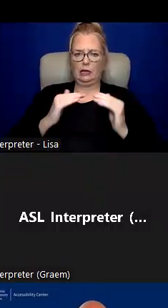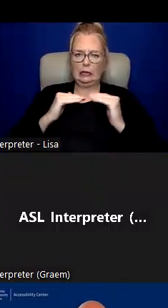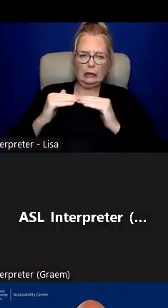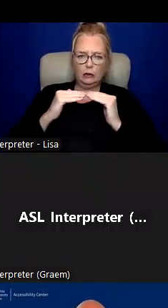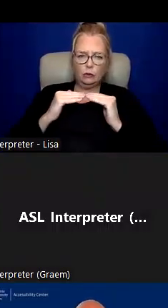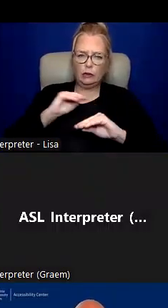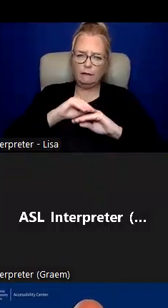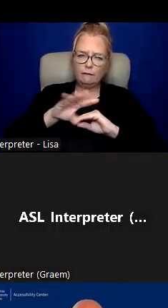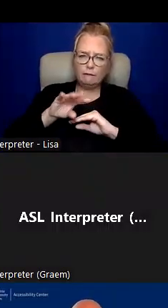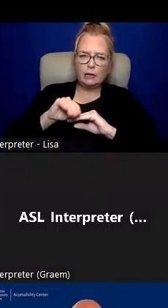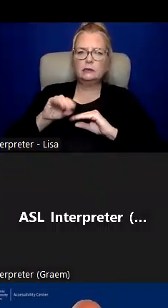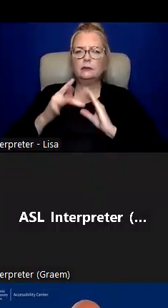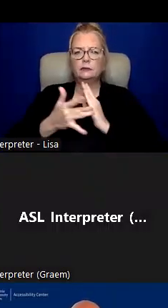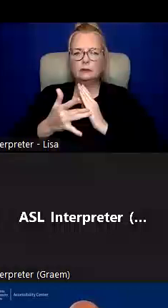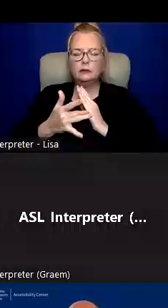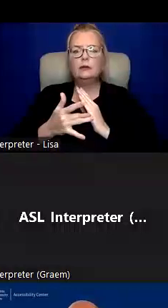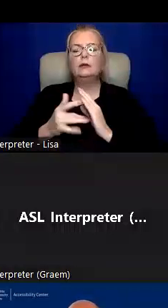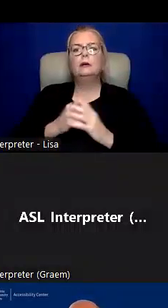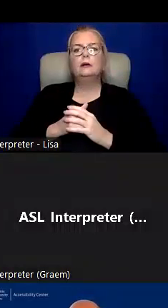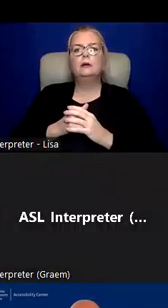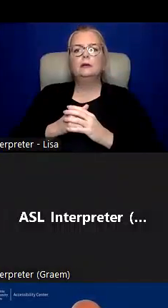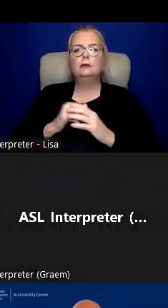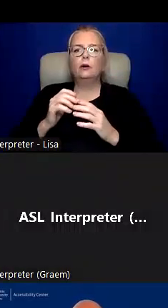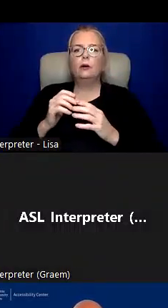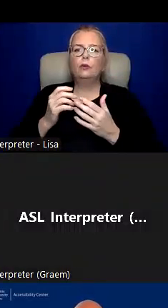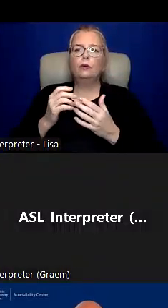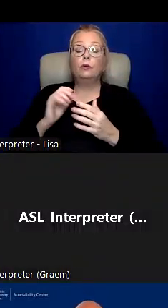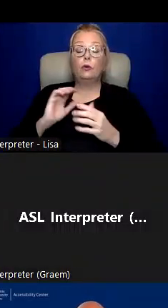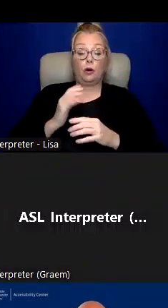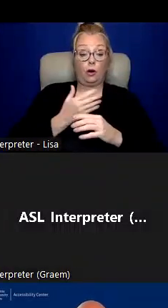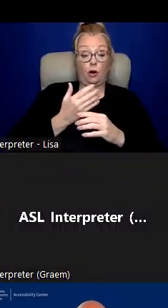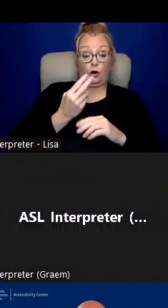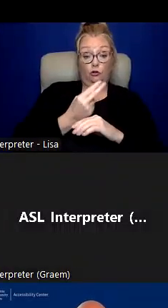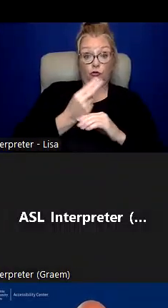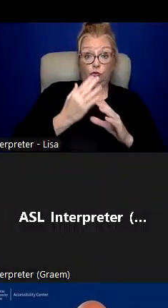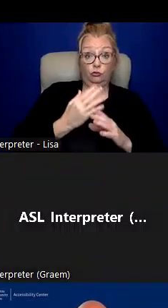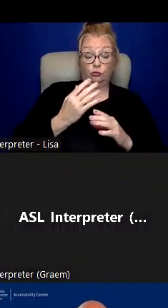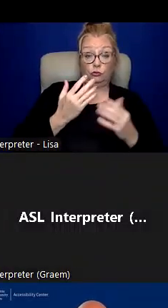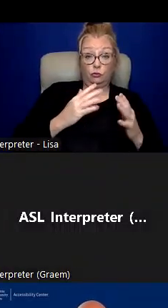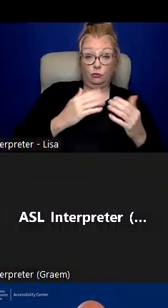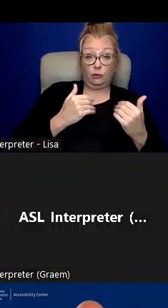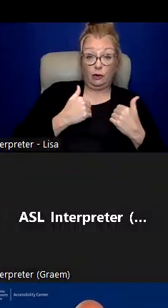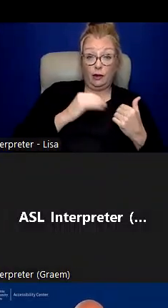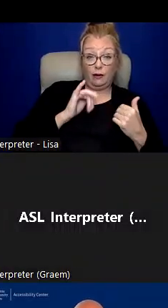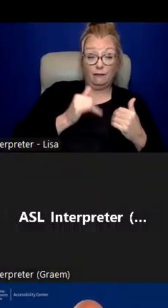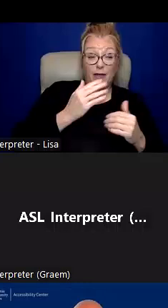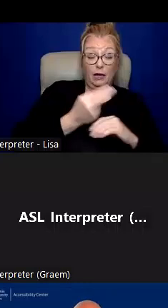So it enables any of our current users that are unable to use the partially accessible technologies that we buy.